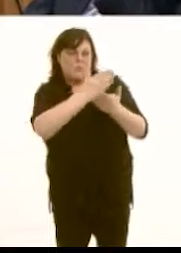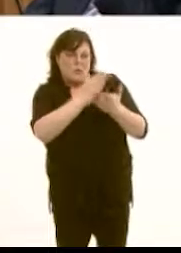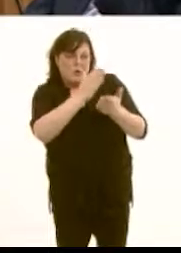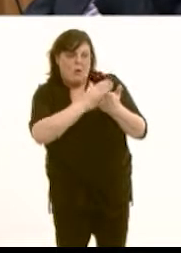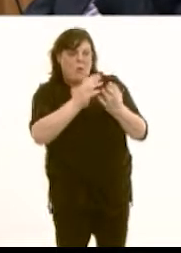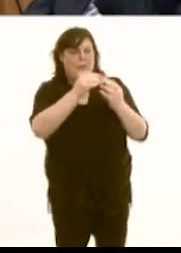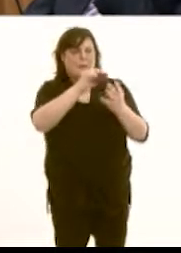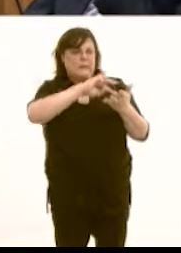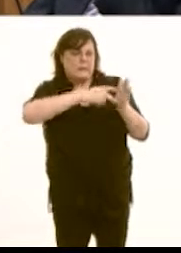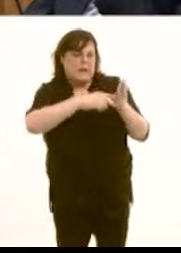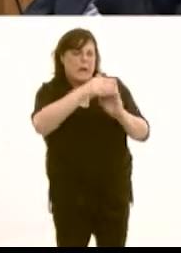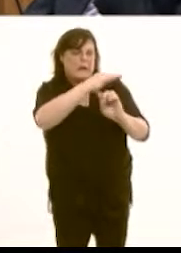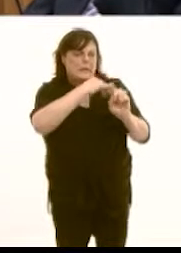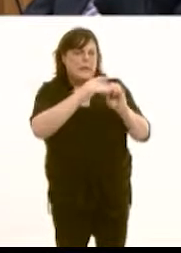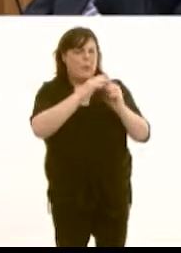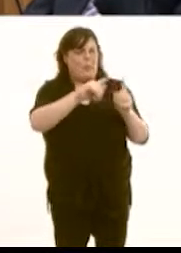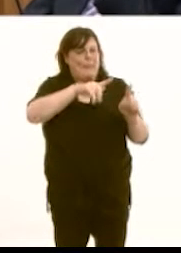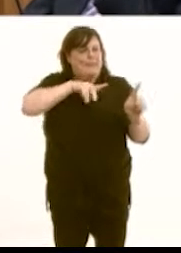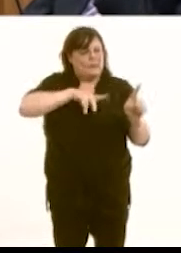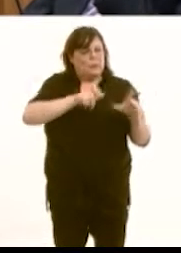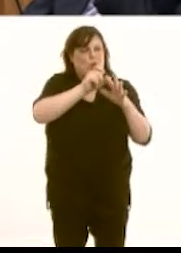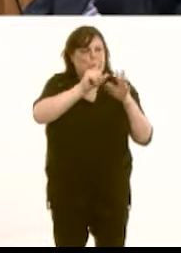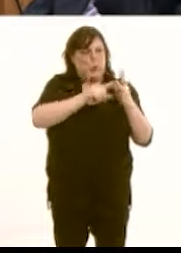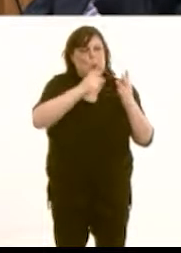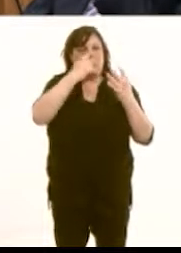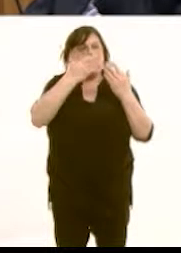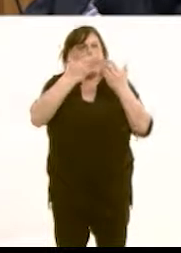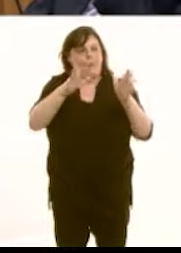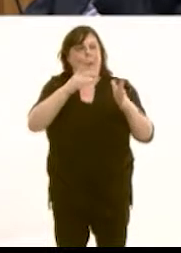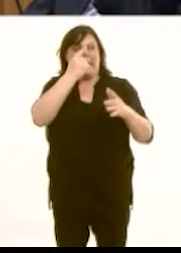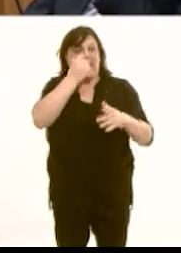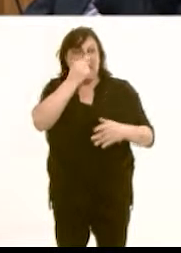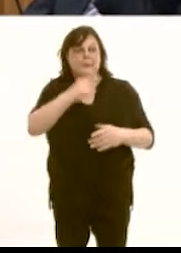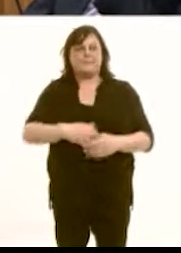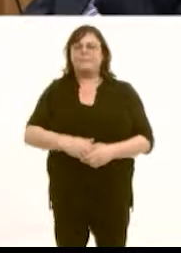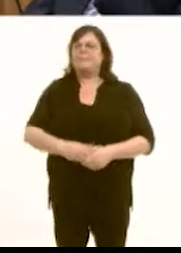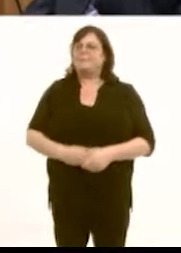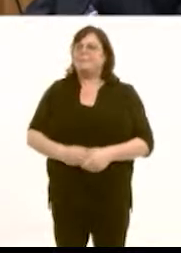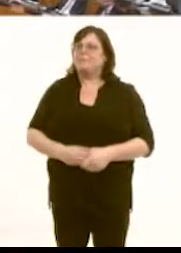in order to move the scheme forward, and that co-operation will continue. Andrew R.T.